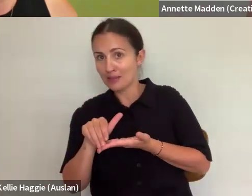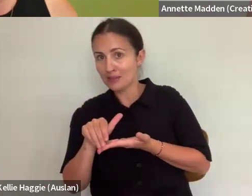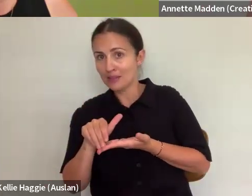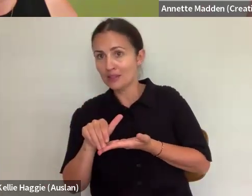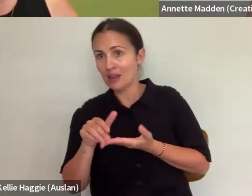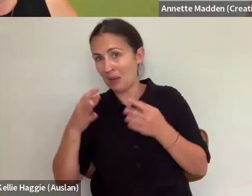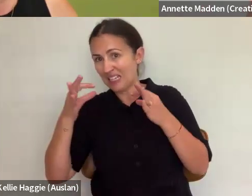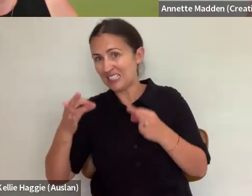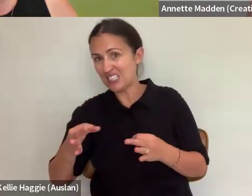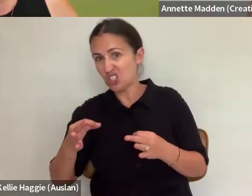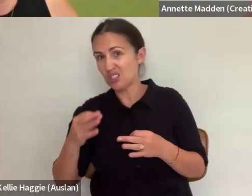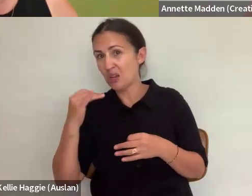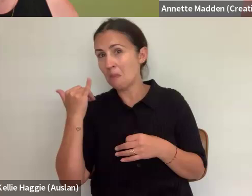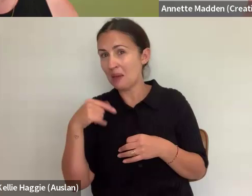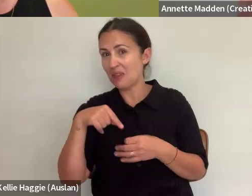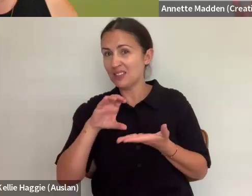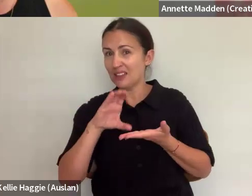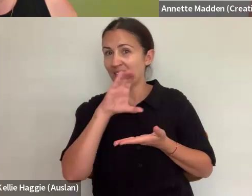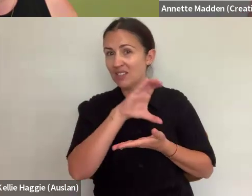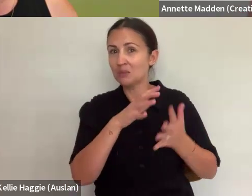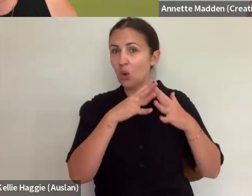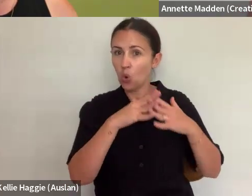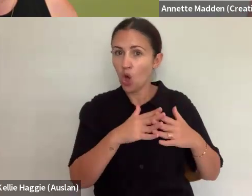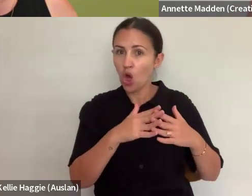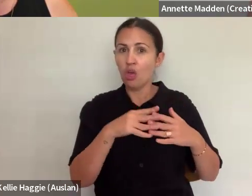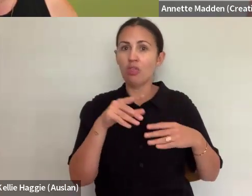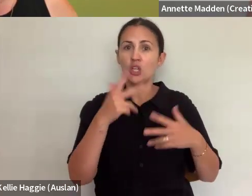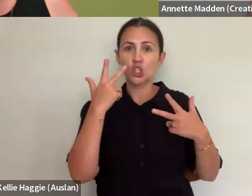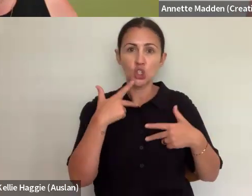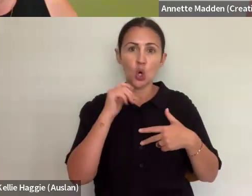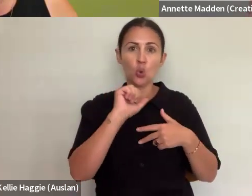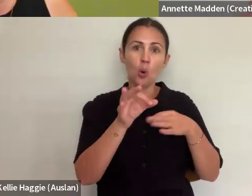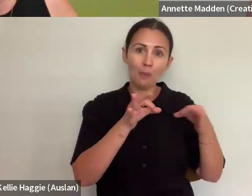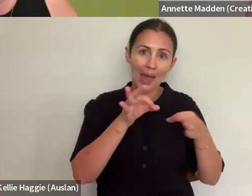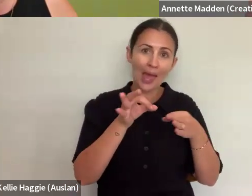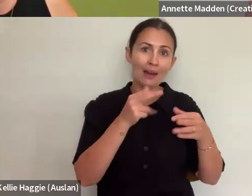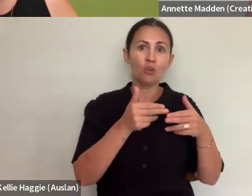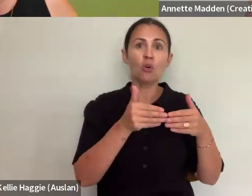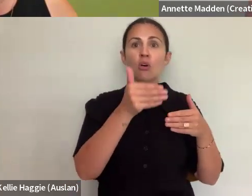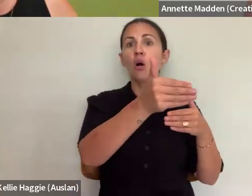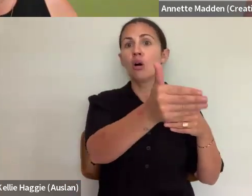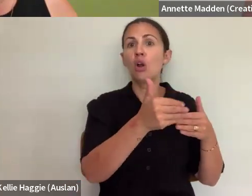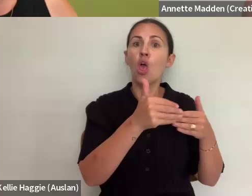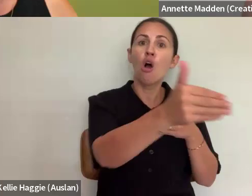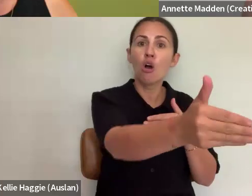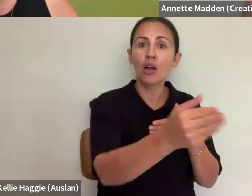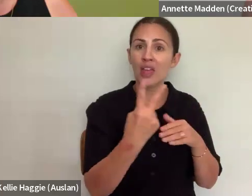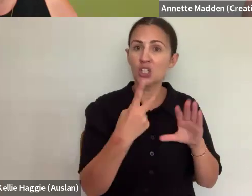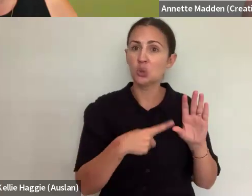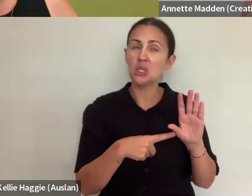able to demonstrate that there is a long-term strategy beyond the two years , it can help I guess, augment the argument for